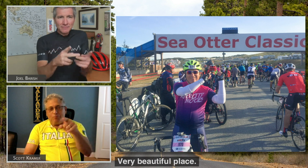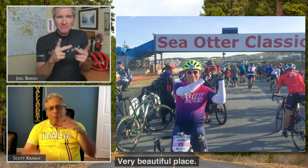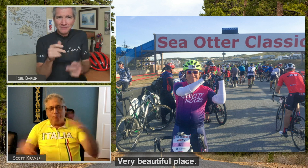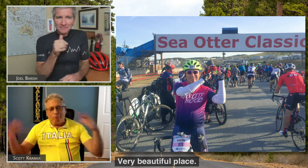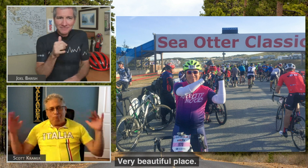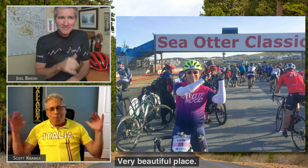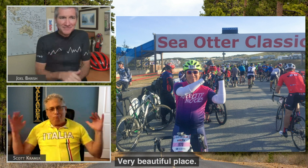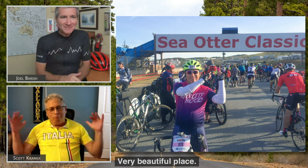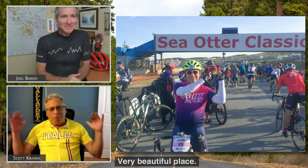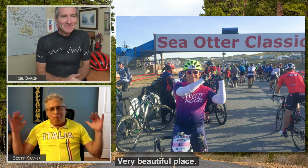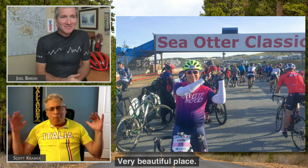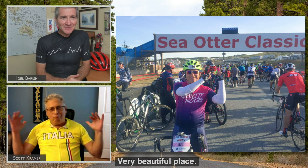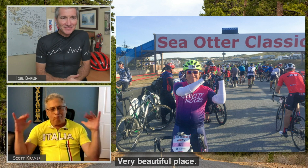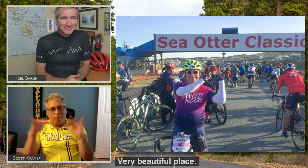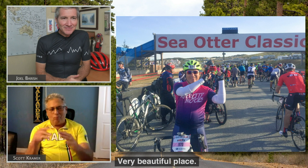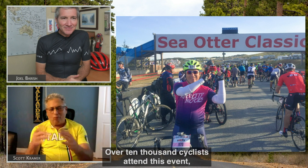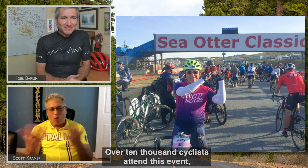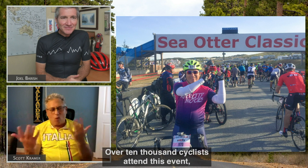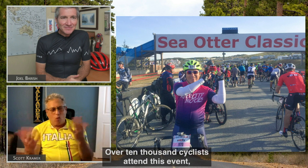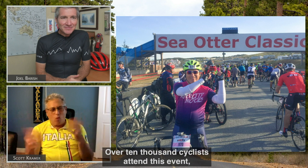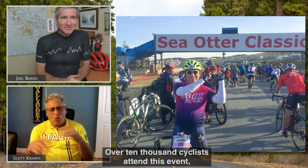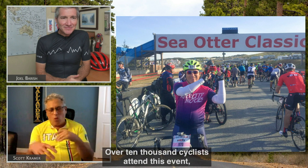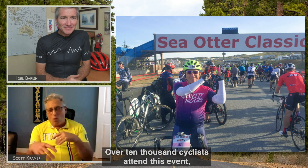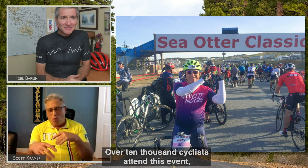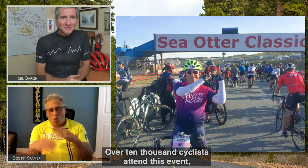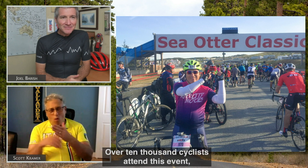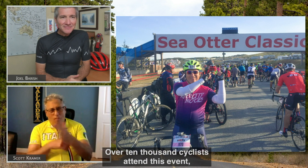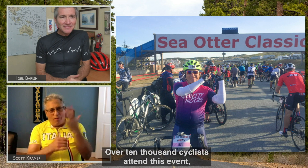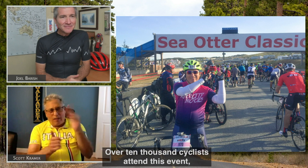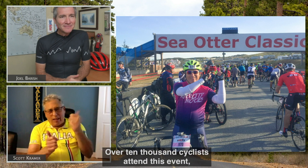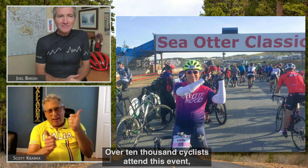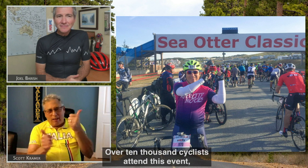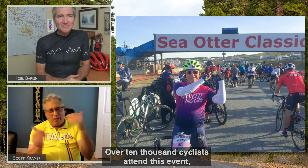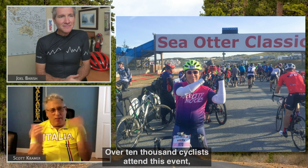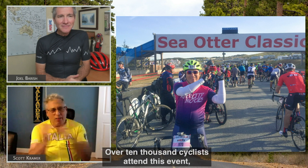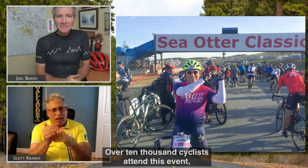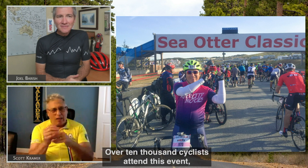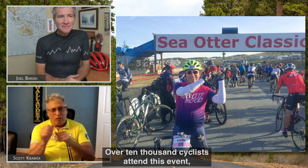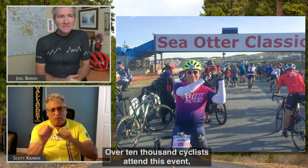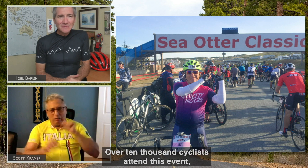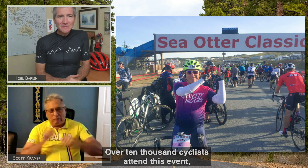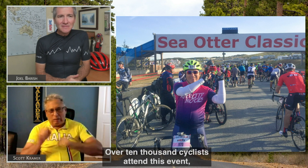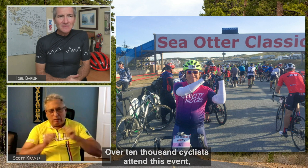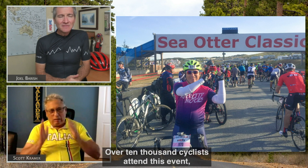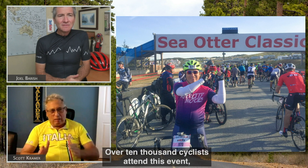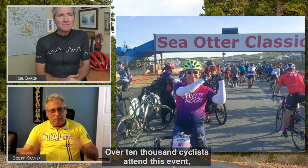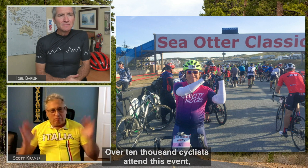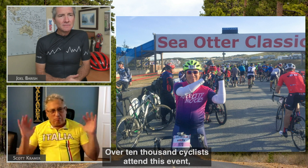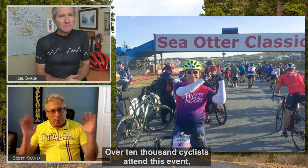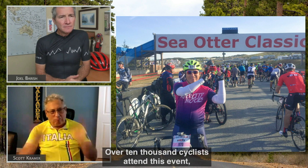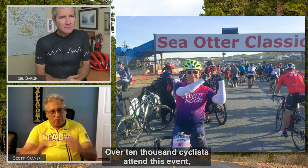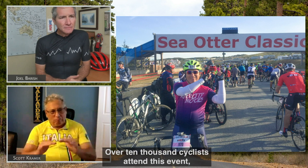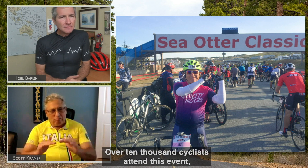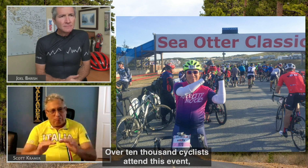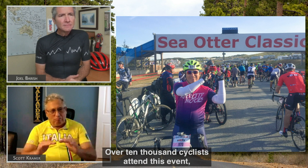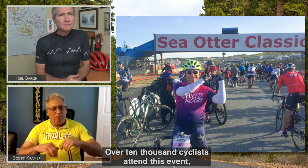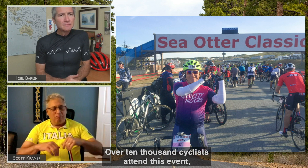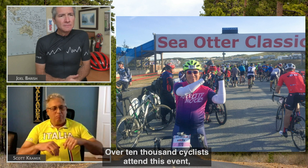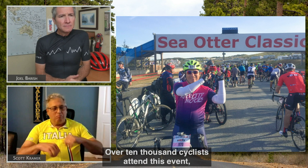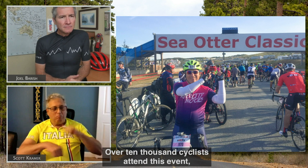Very beautiful place. Over ten thousand cyclists attend this event,